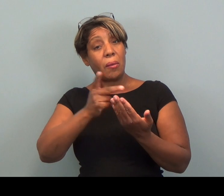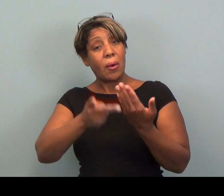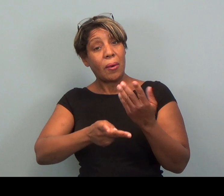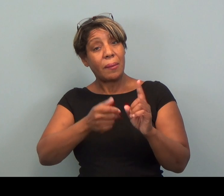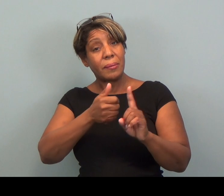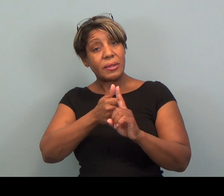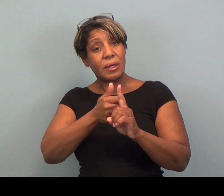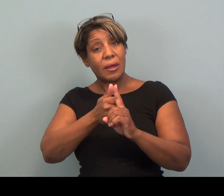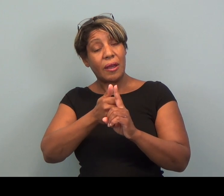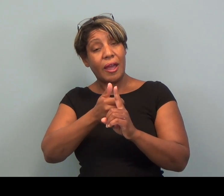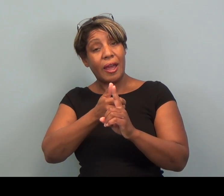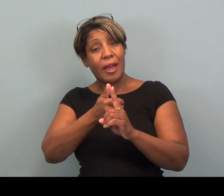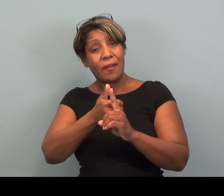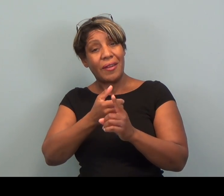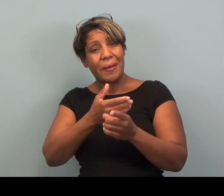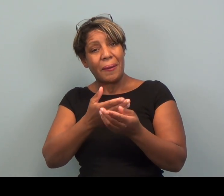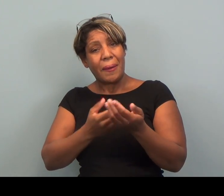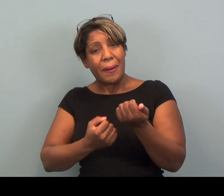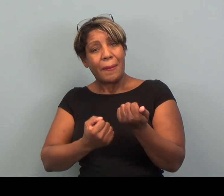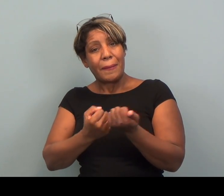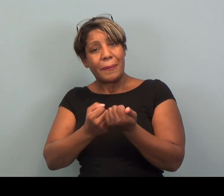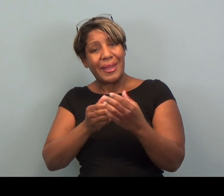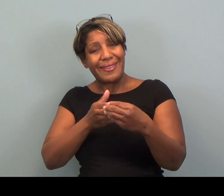The program is powered by volunteers.